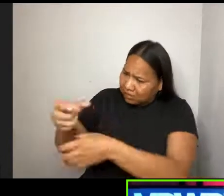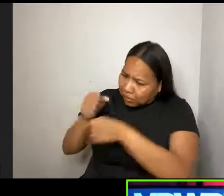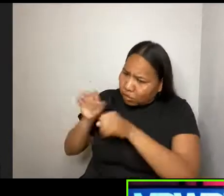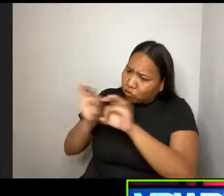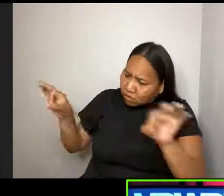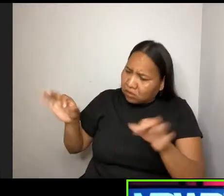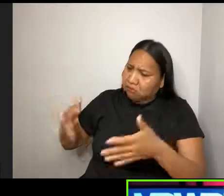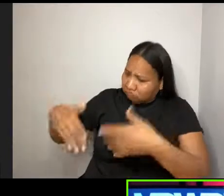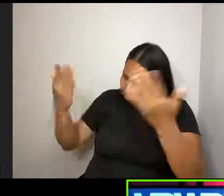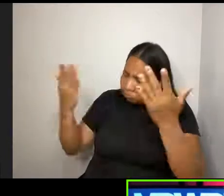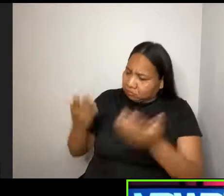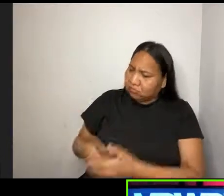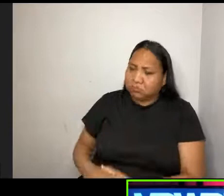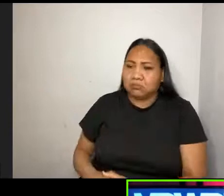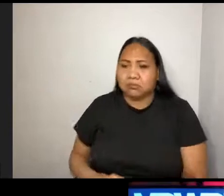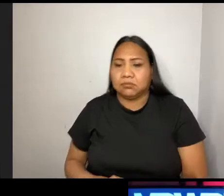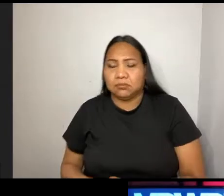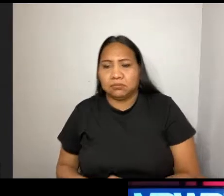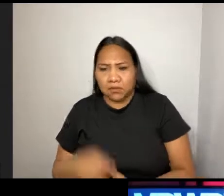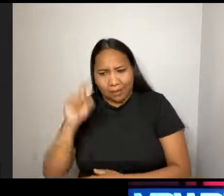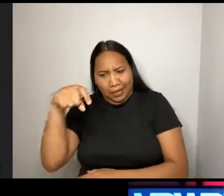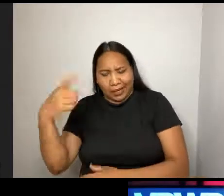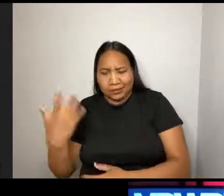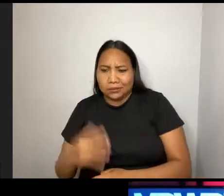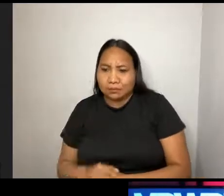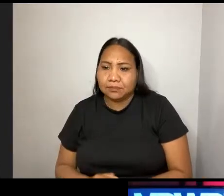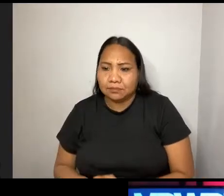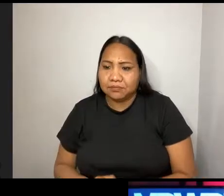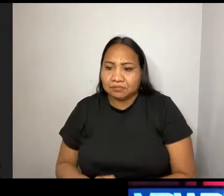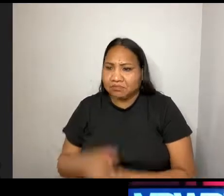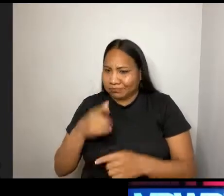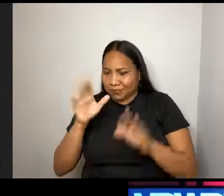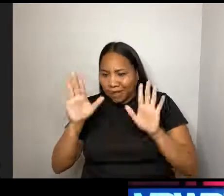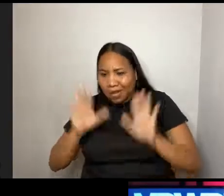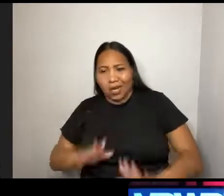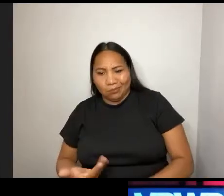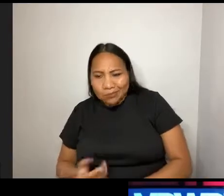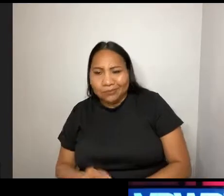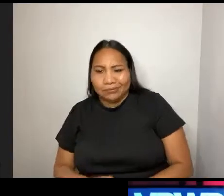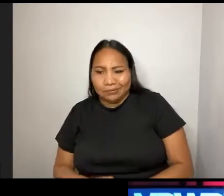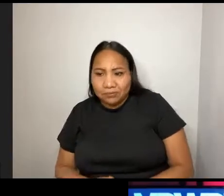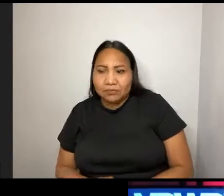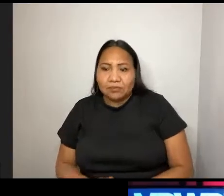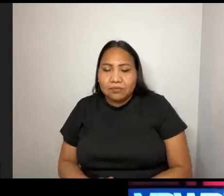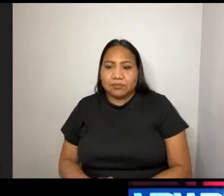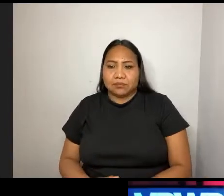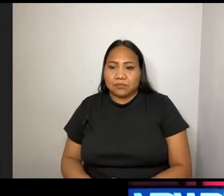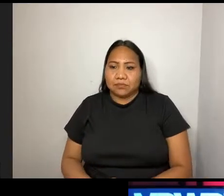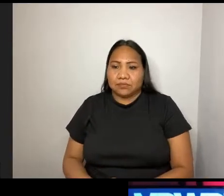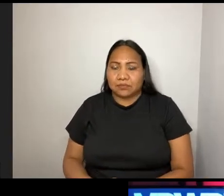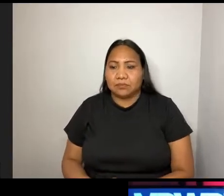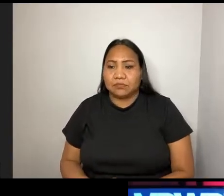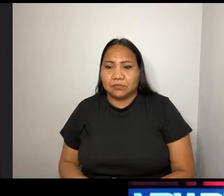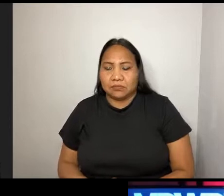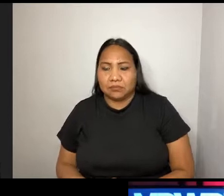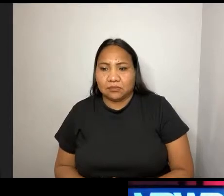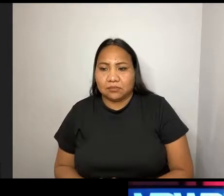You have talked about the silos between people of color. Can you talk